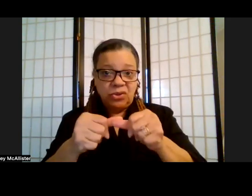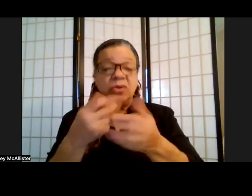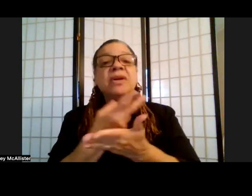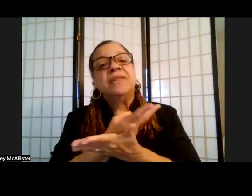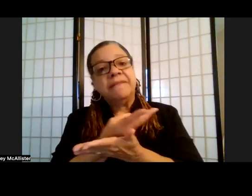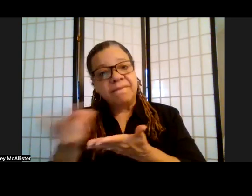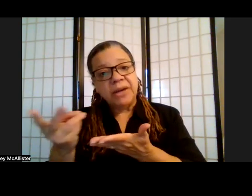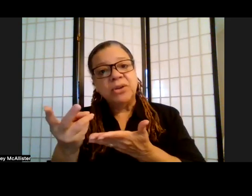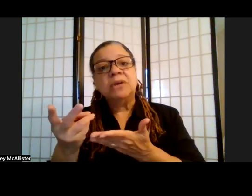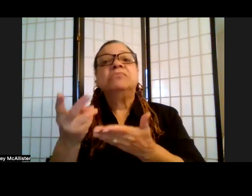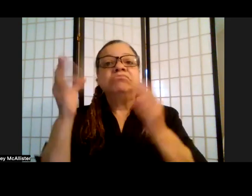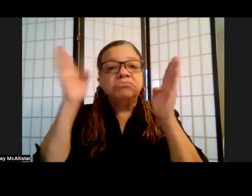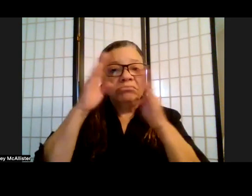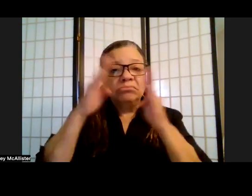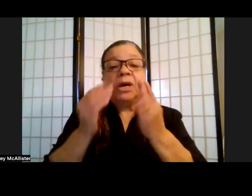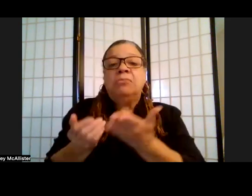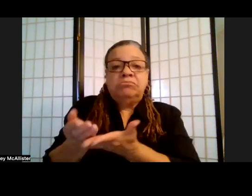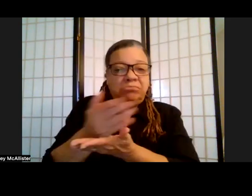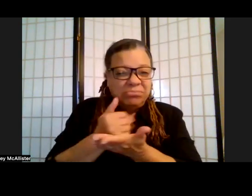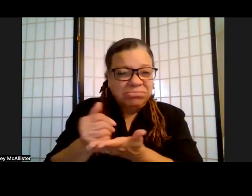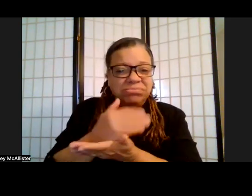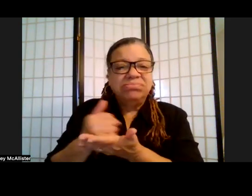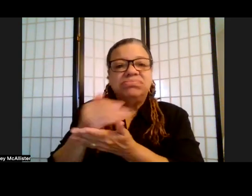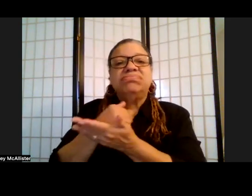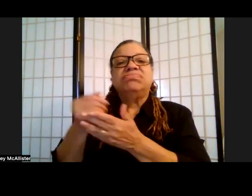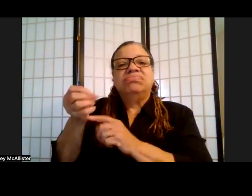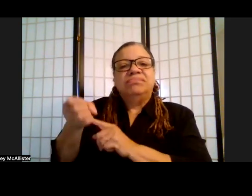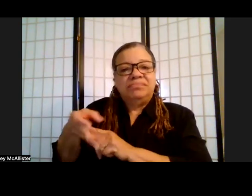He collected samples of urethral discharge, and took them back to his old lab in Hawaii.